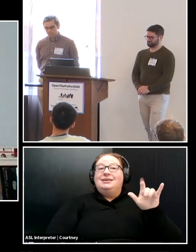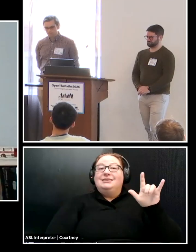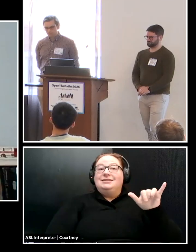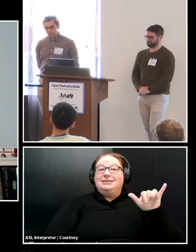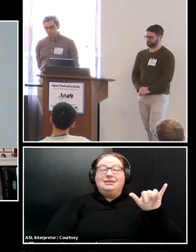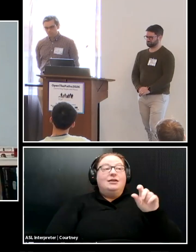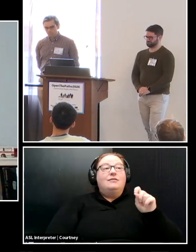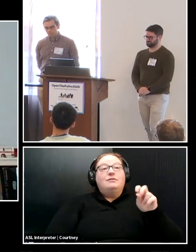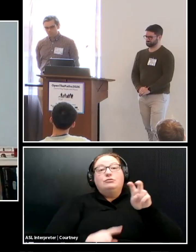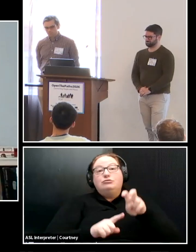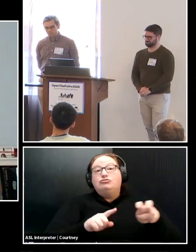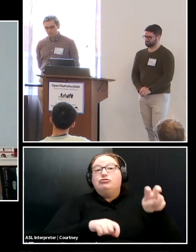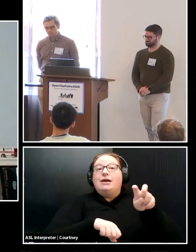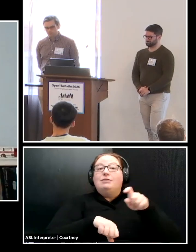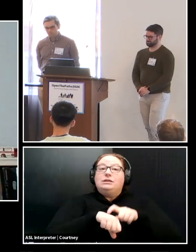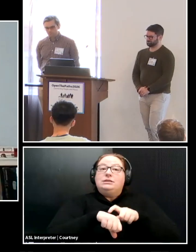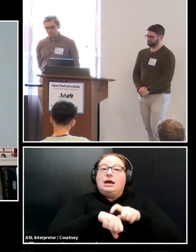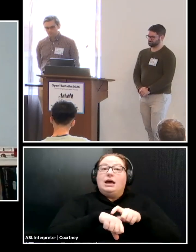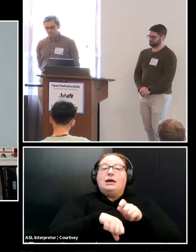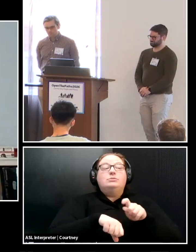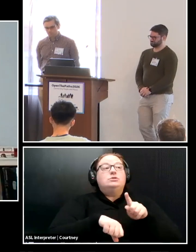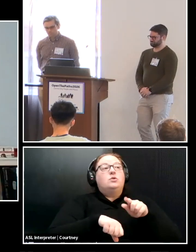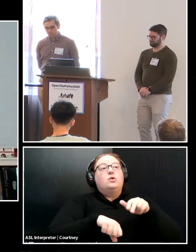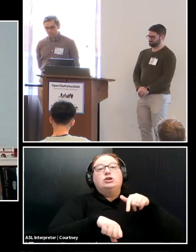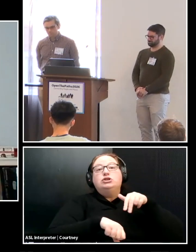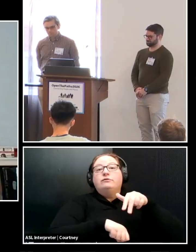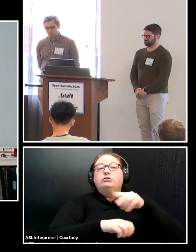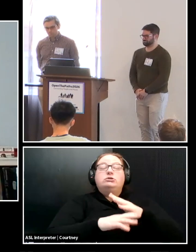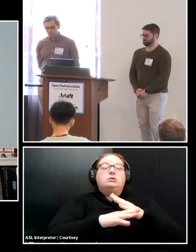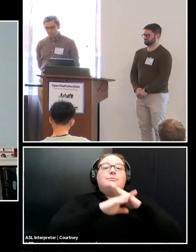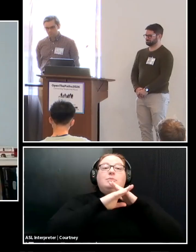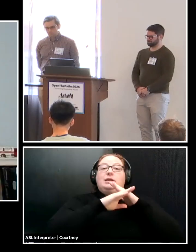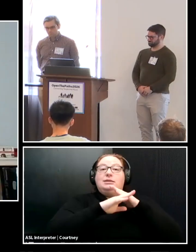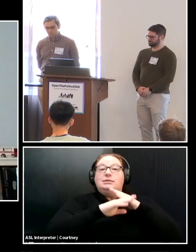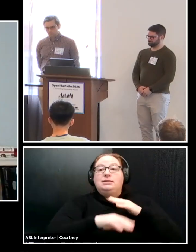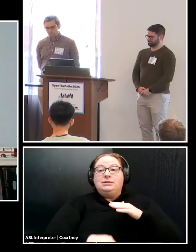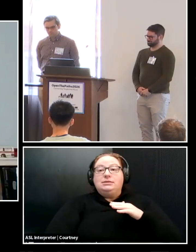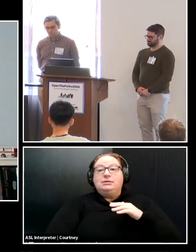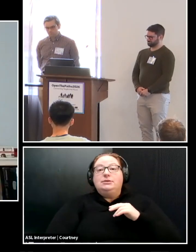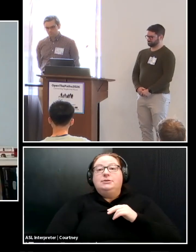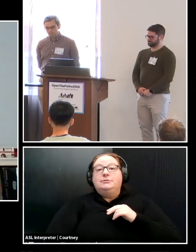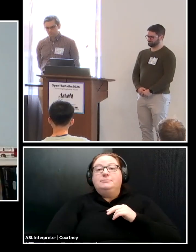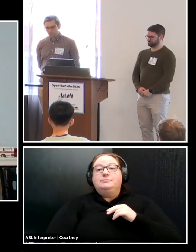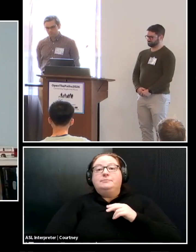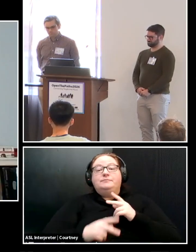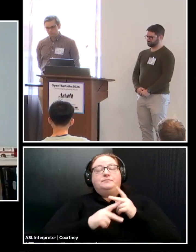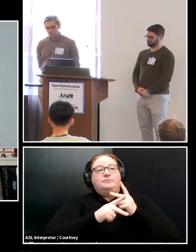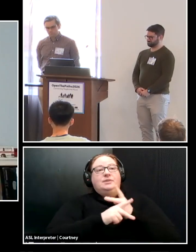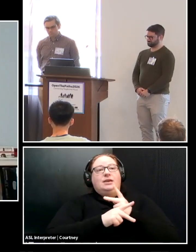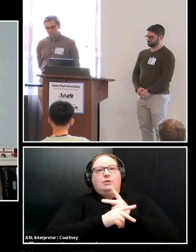or traversal impedances that we're calculating with the kind of lived experience. That's I think